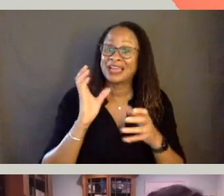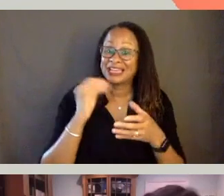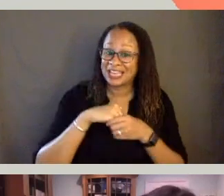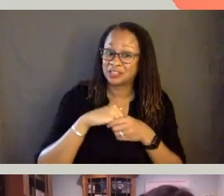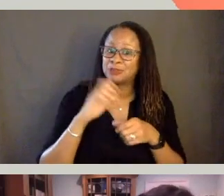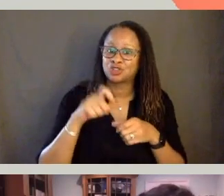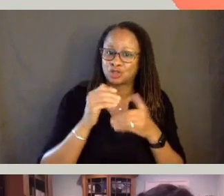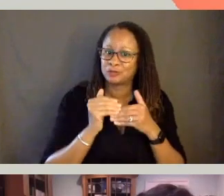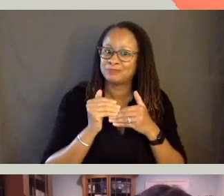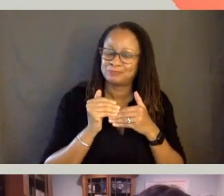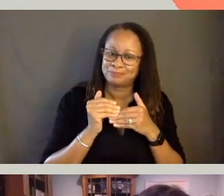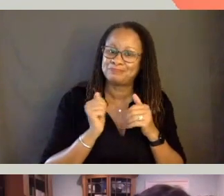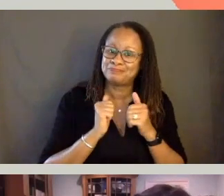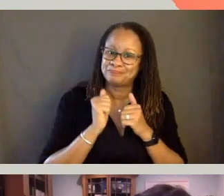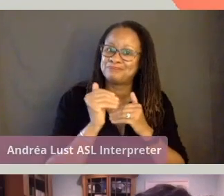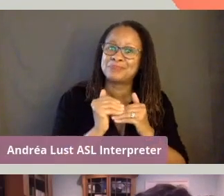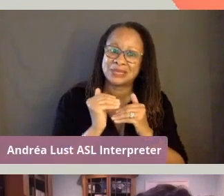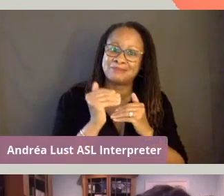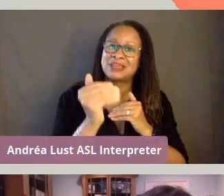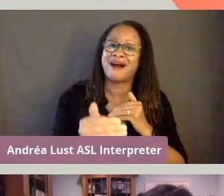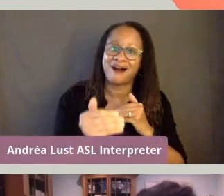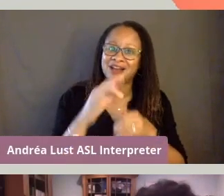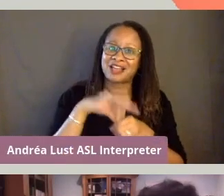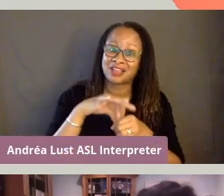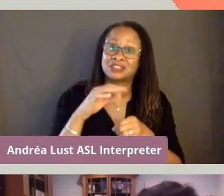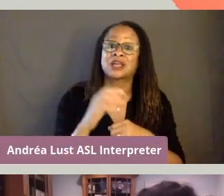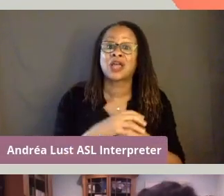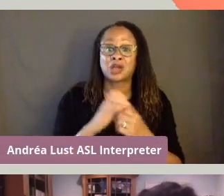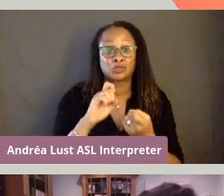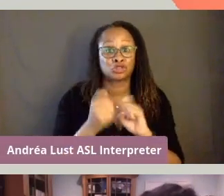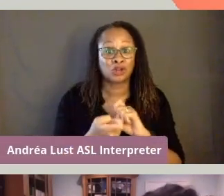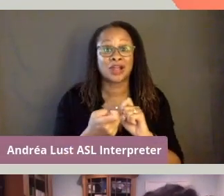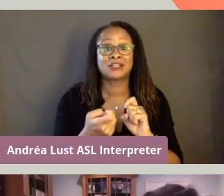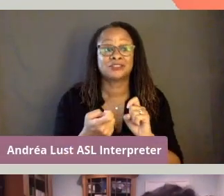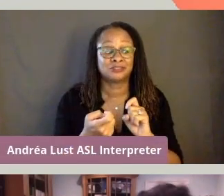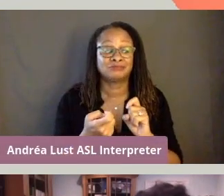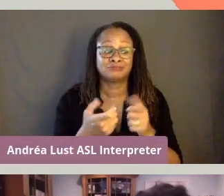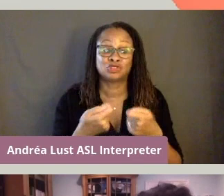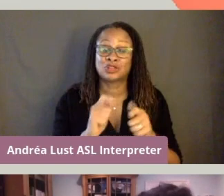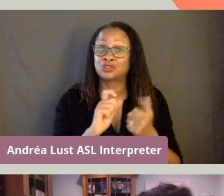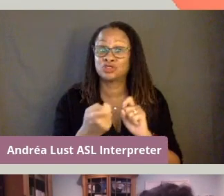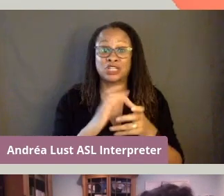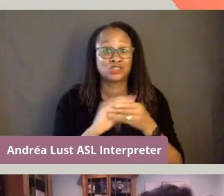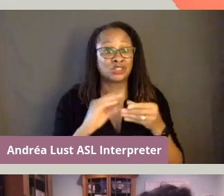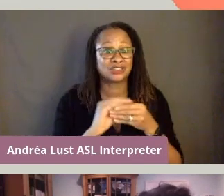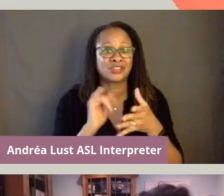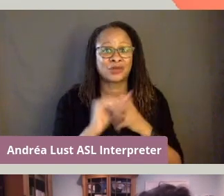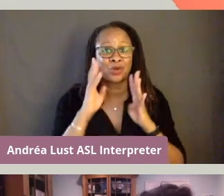So as the conversation that we're trying to change, the narrative shift that we're trying to create in the world.